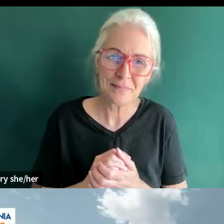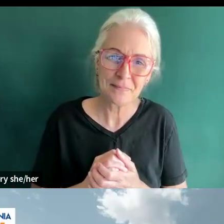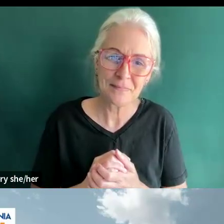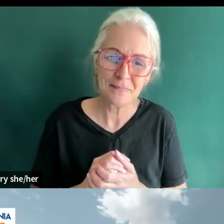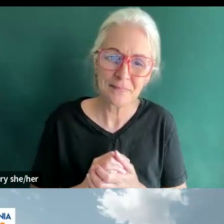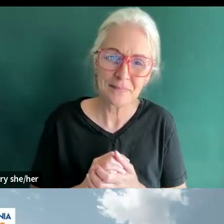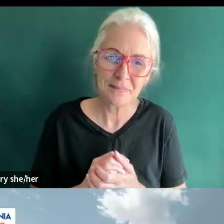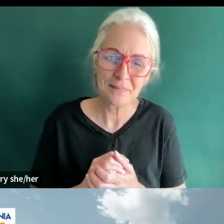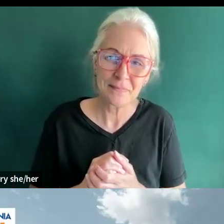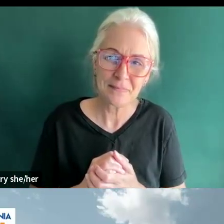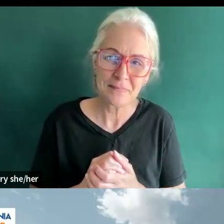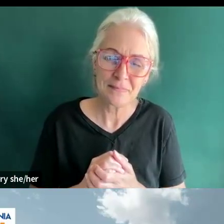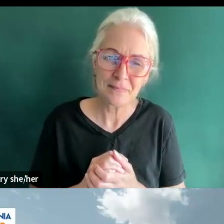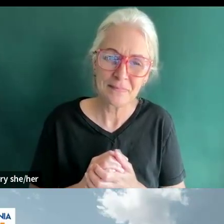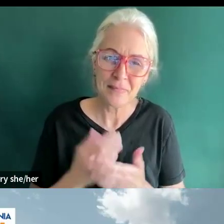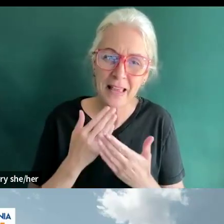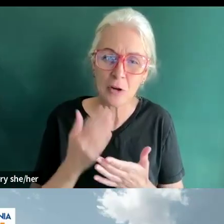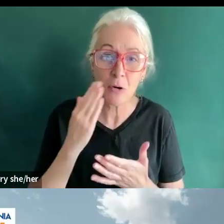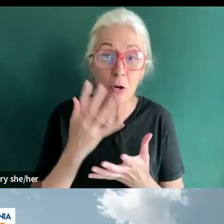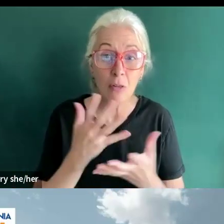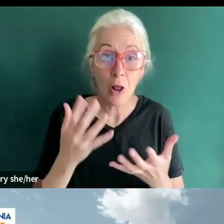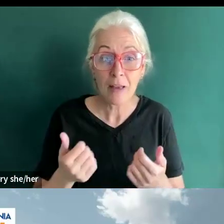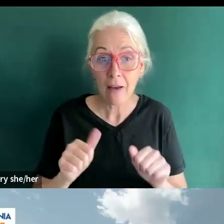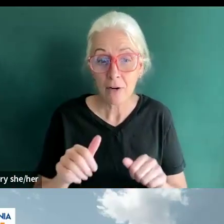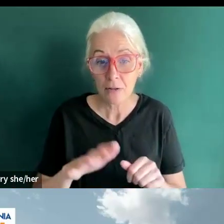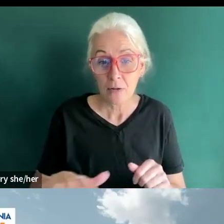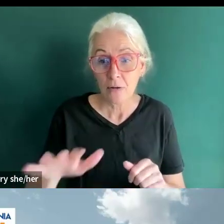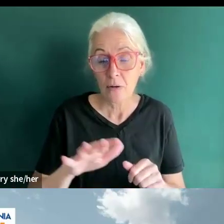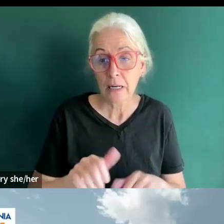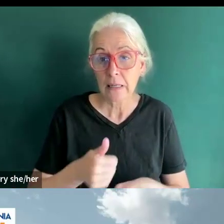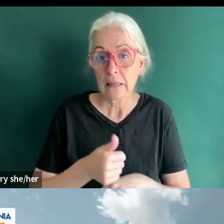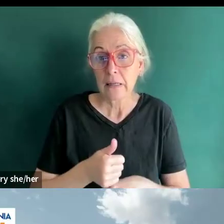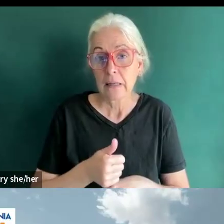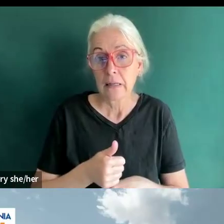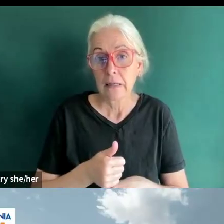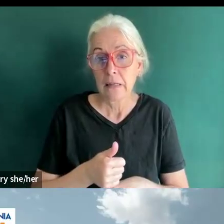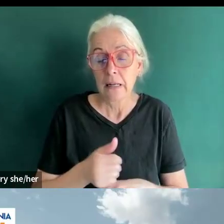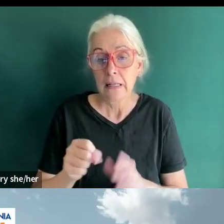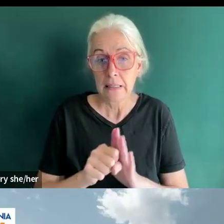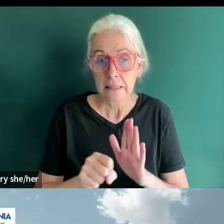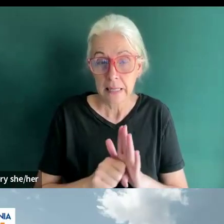And thank you, and I know a lot of our efforts are going to be around reestablishing the state agency